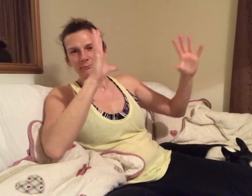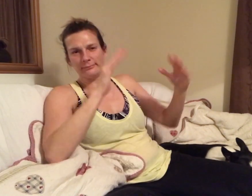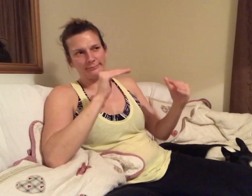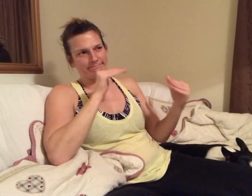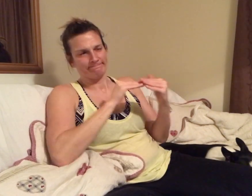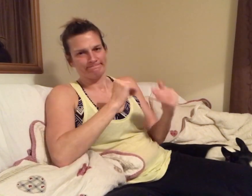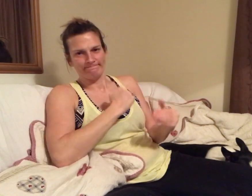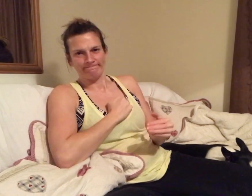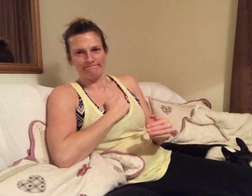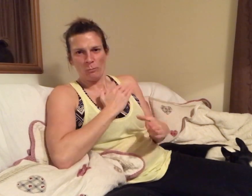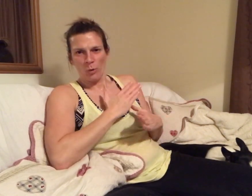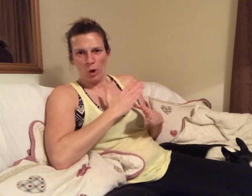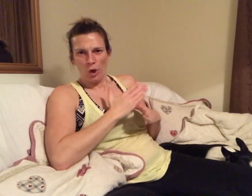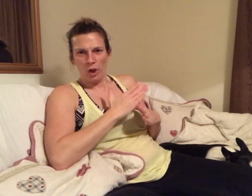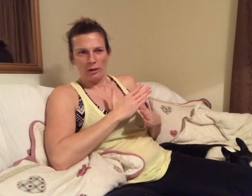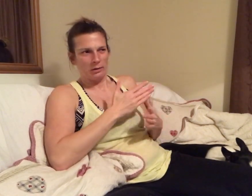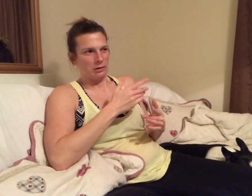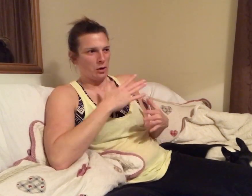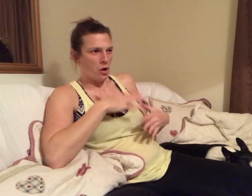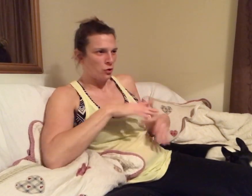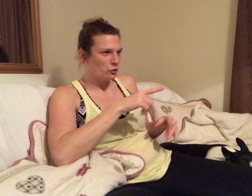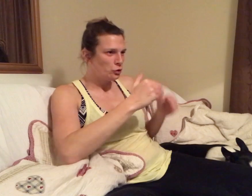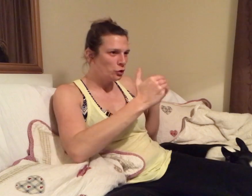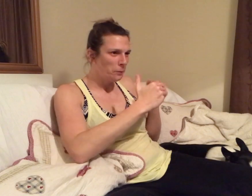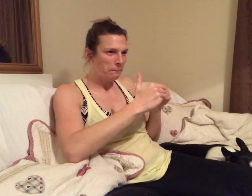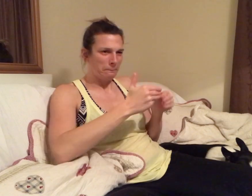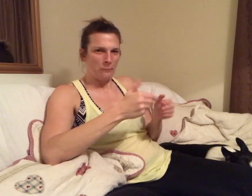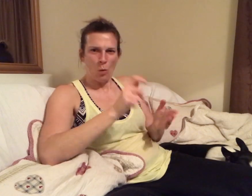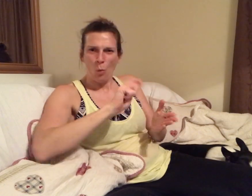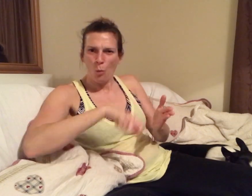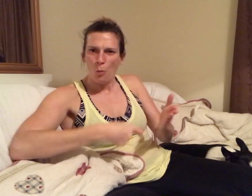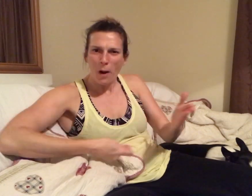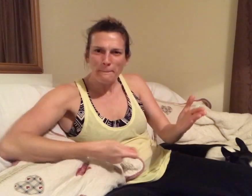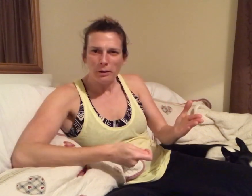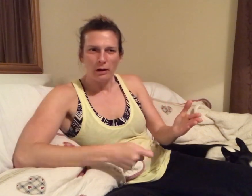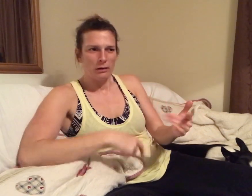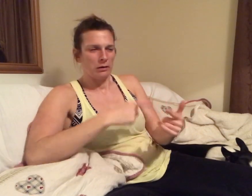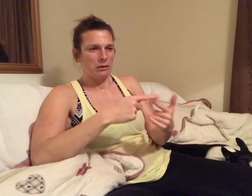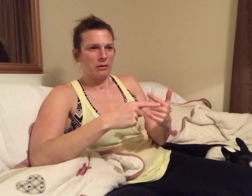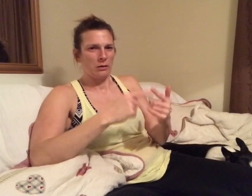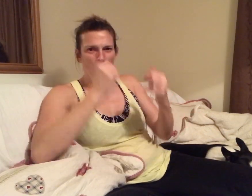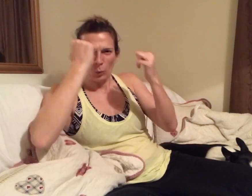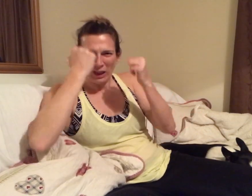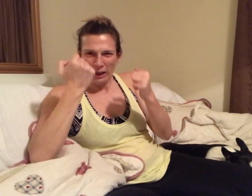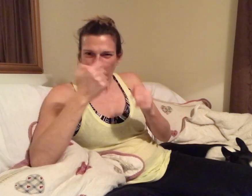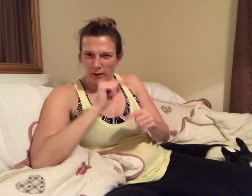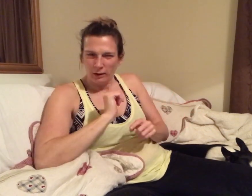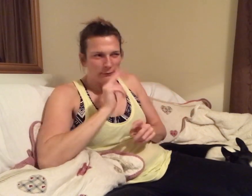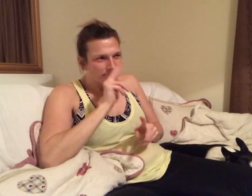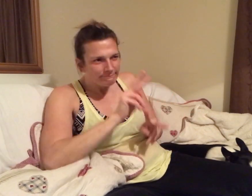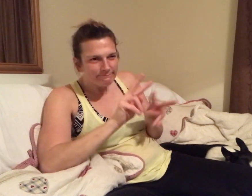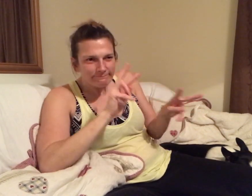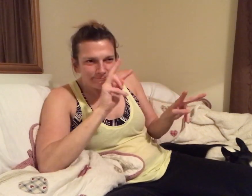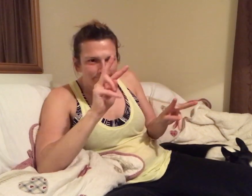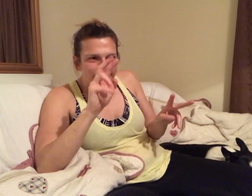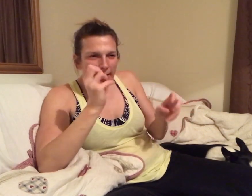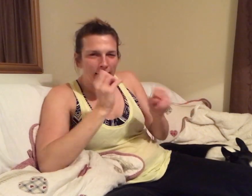and to see if their work/costume designs matched the characters/scenes, and checking out if the weaponry and wigs suited certain aspects of scenes too....